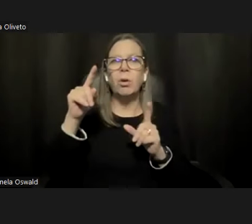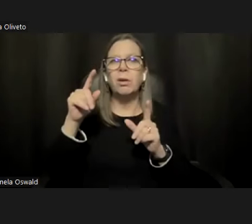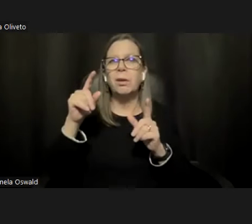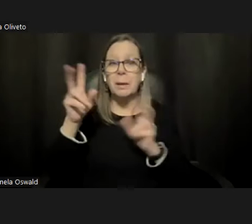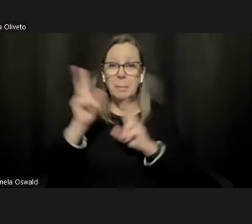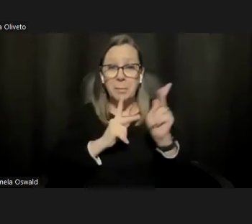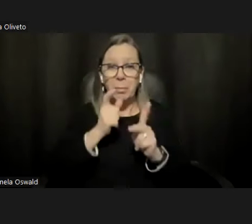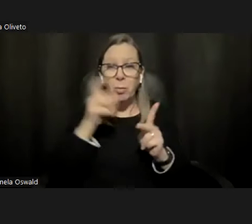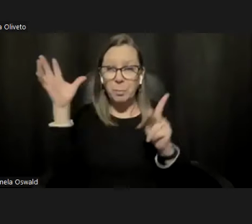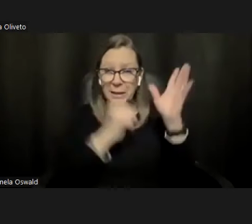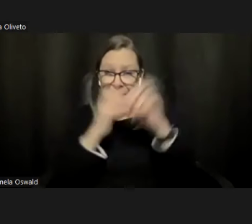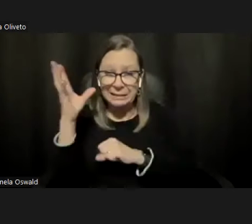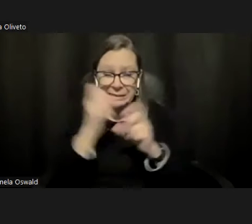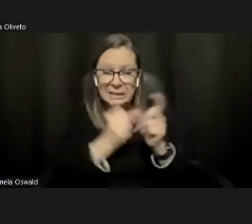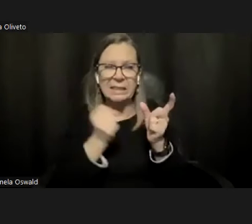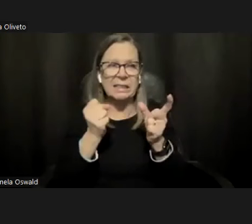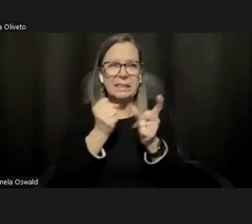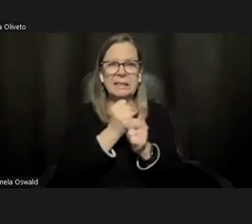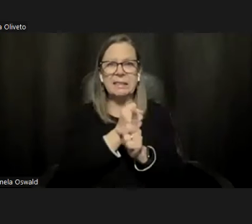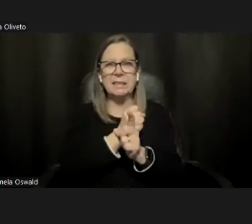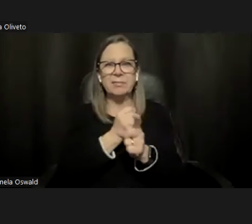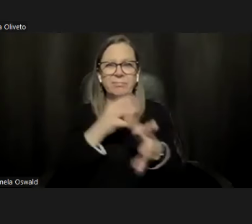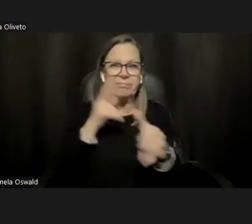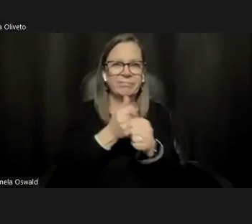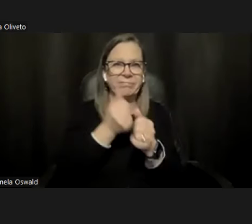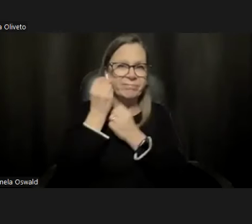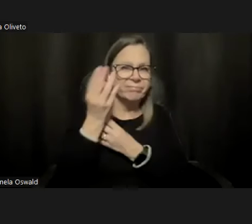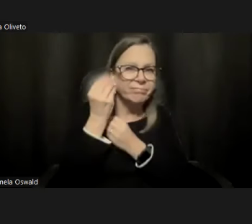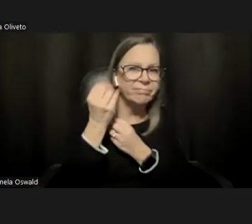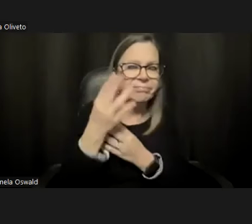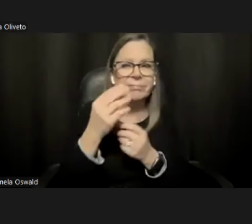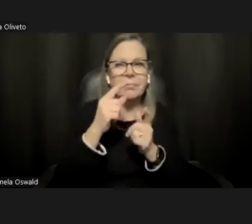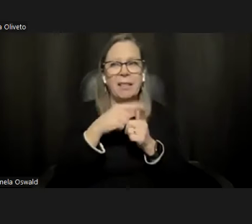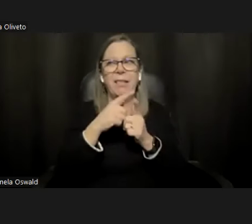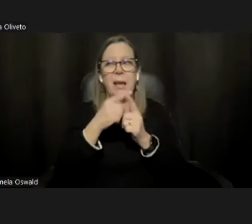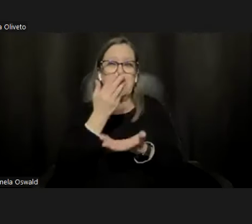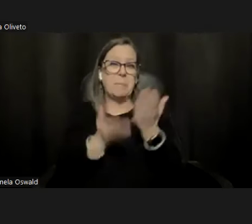and then possibly recapturing some new material, is that right?